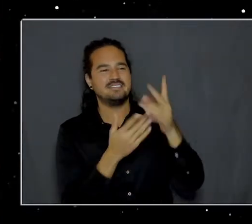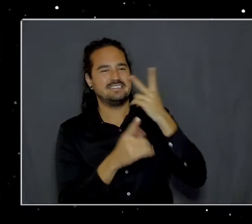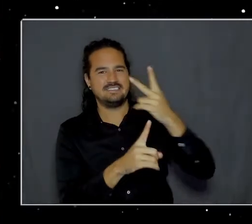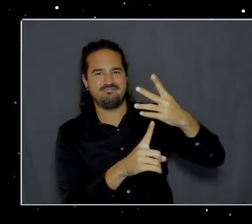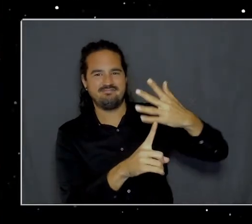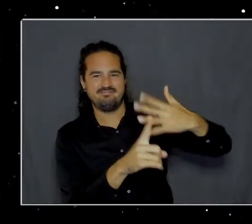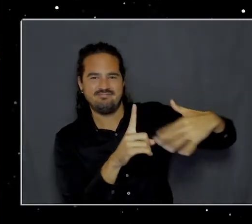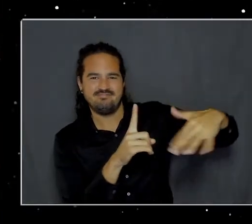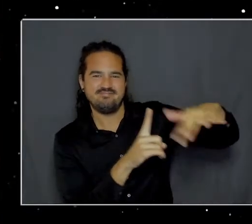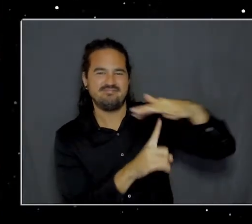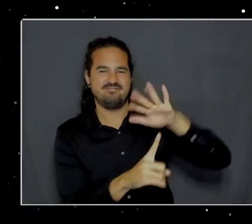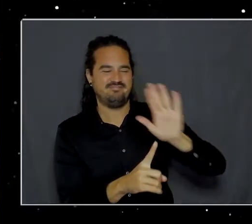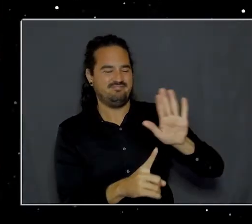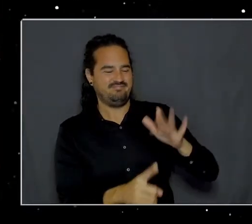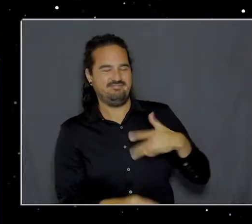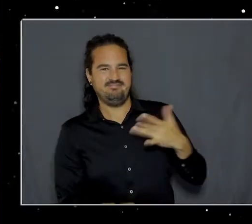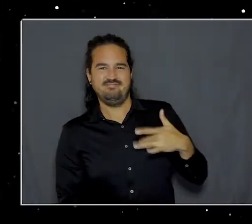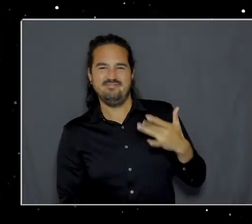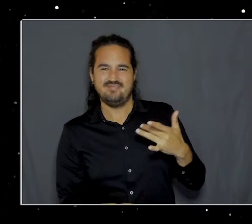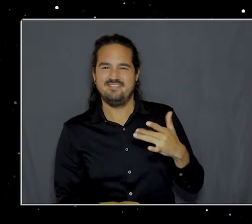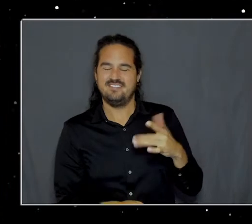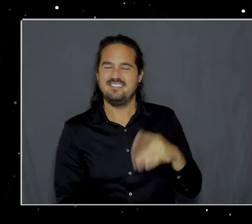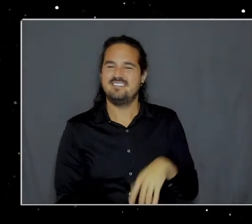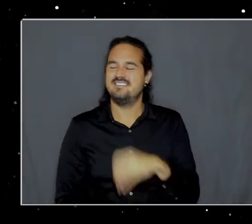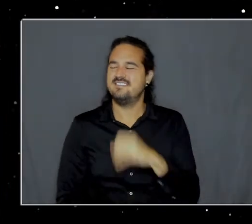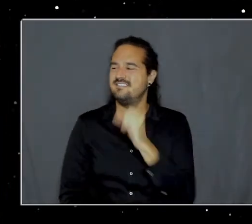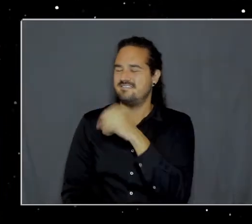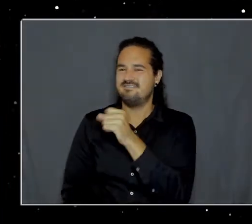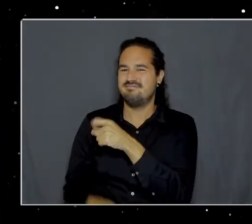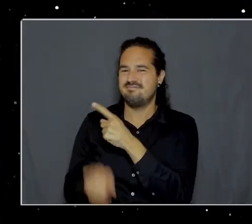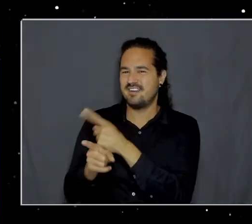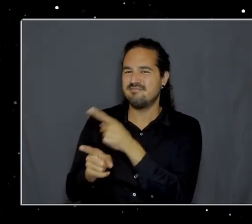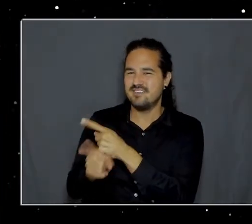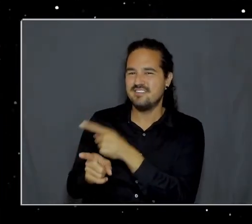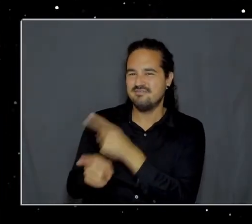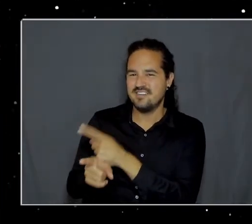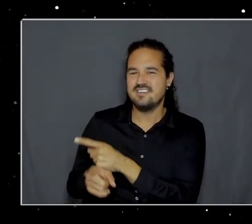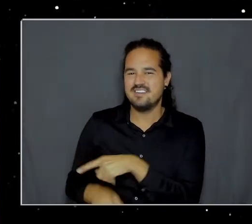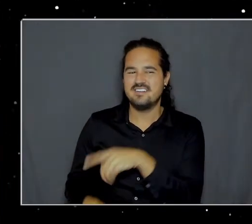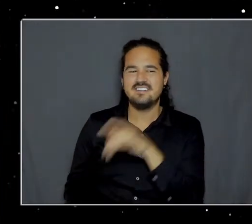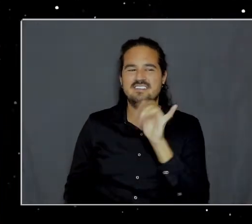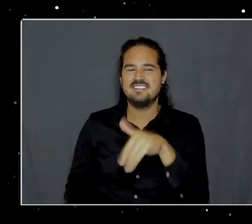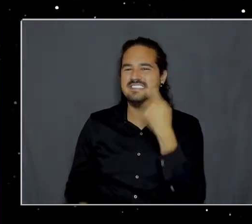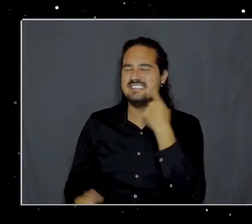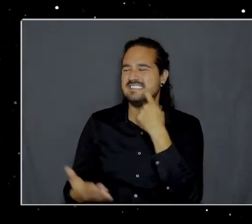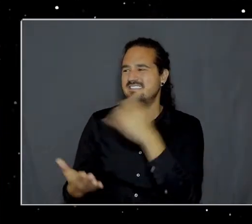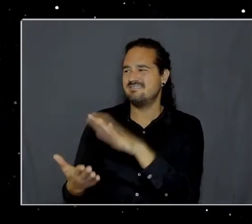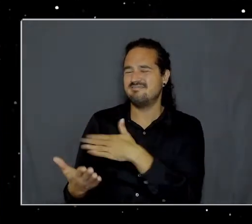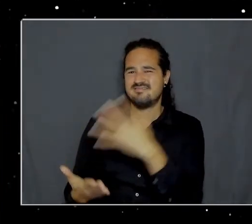ALWAYS MORE JAZZY. BUT, MAN, IT WAS REALLY NICE TO JUST BE THERE WITH HIM AND TO LIKE FEEL ALL OF IT.